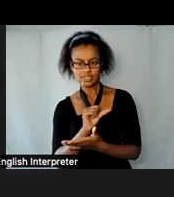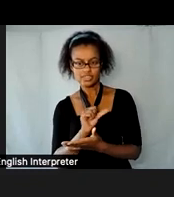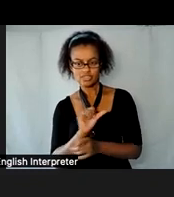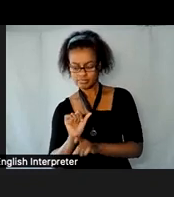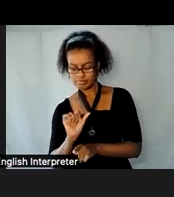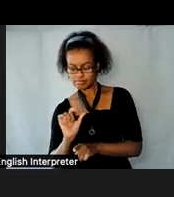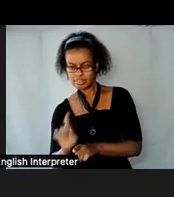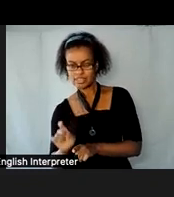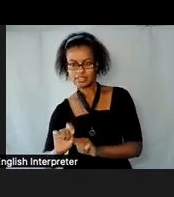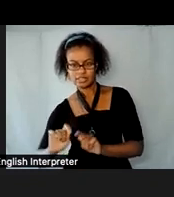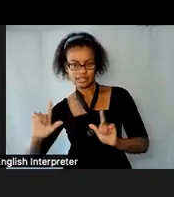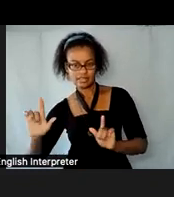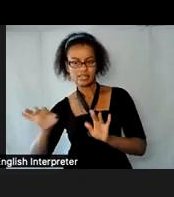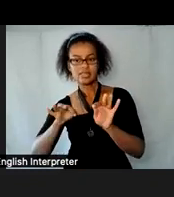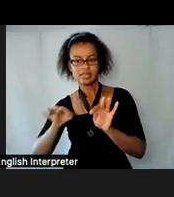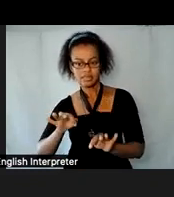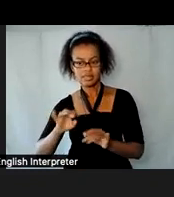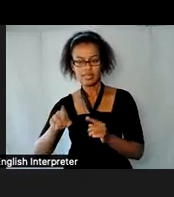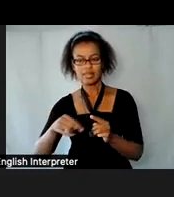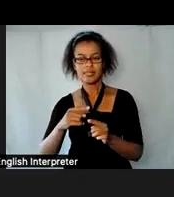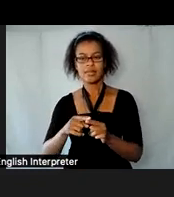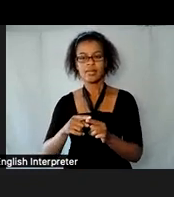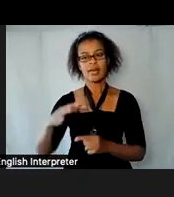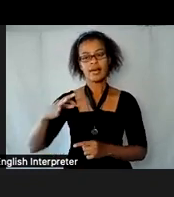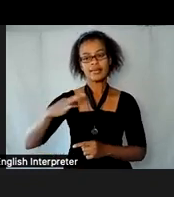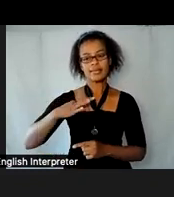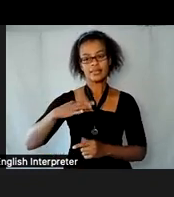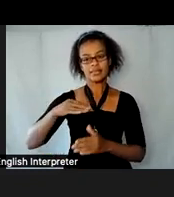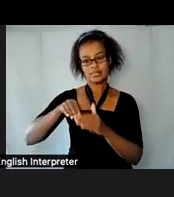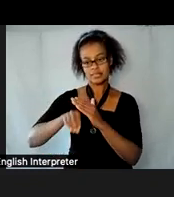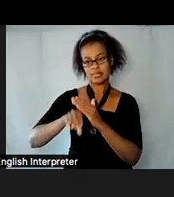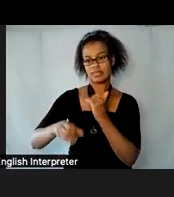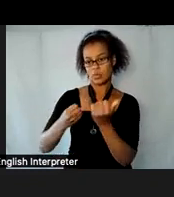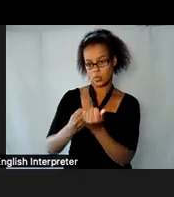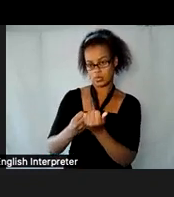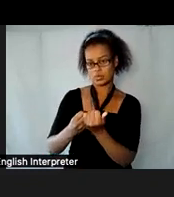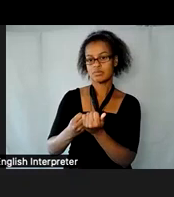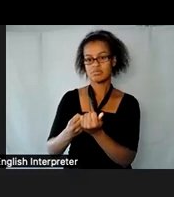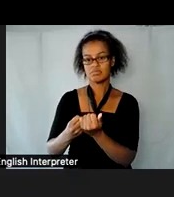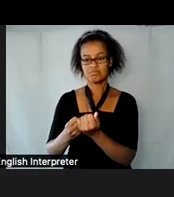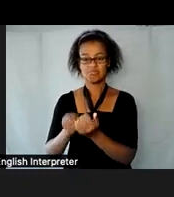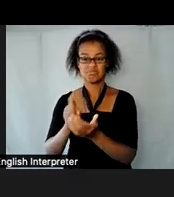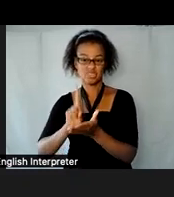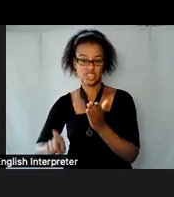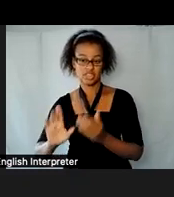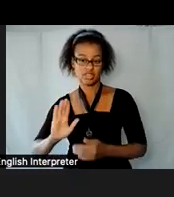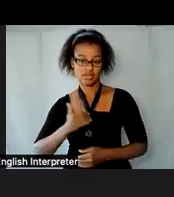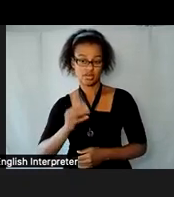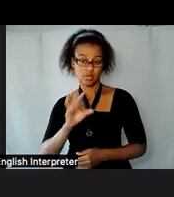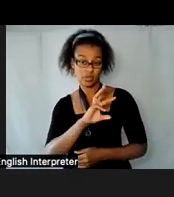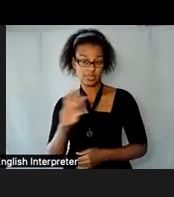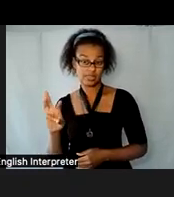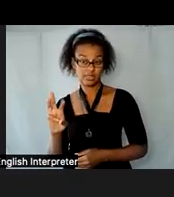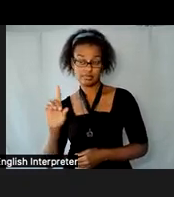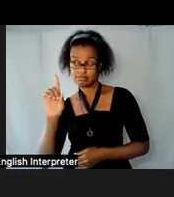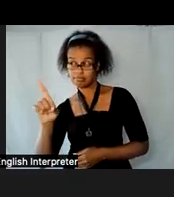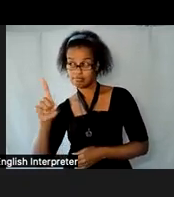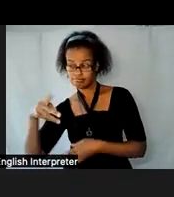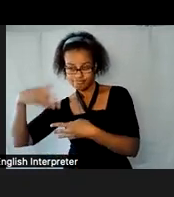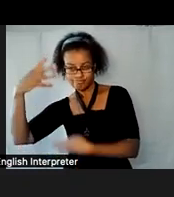application accessibility support on our website, we do say there please reach out six weeks